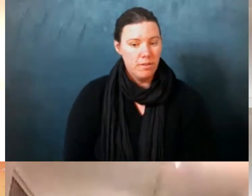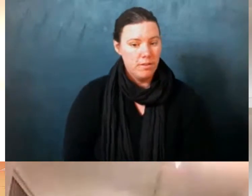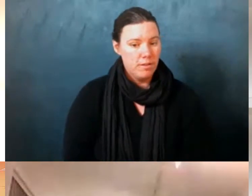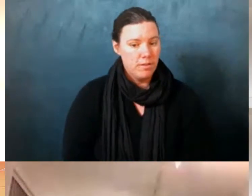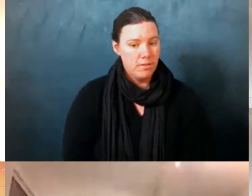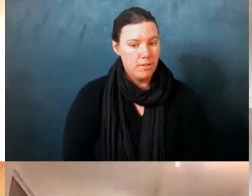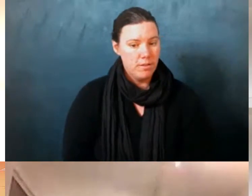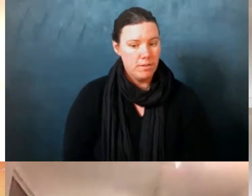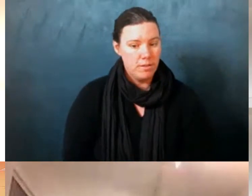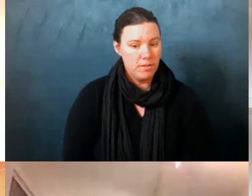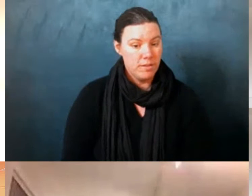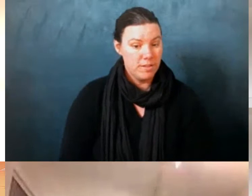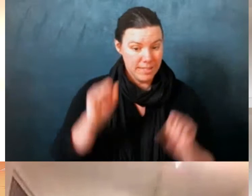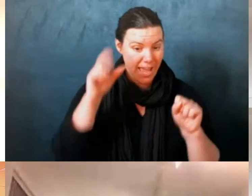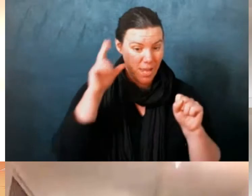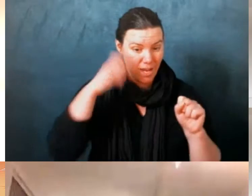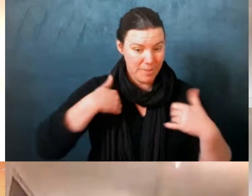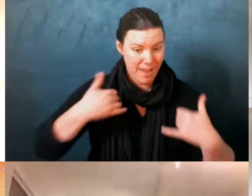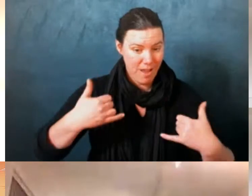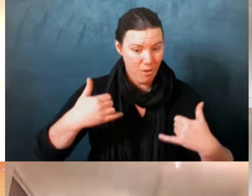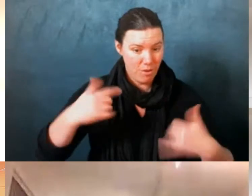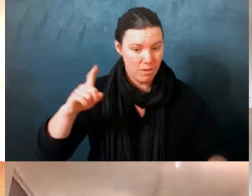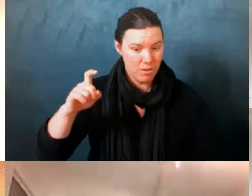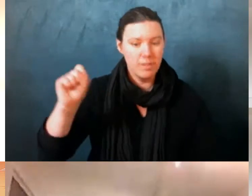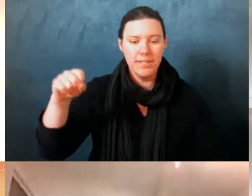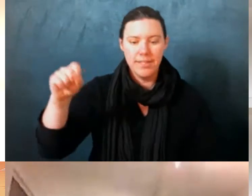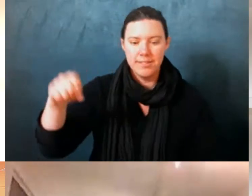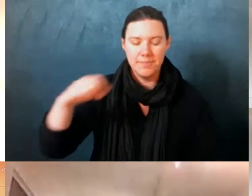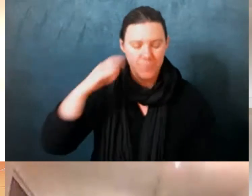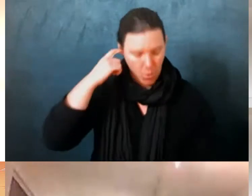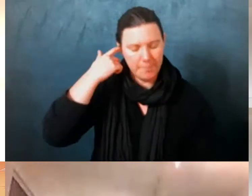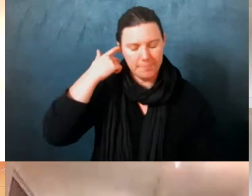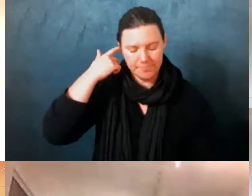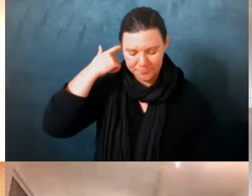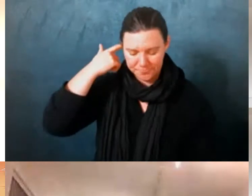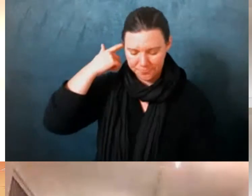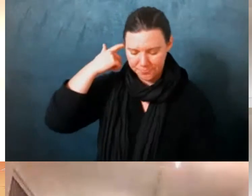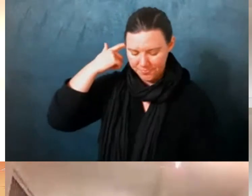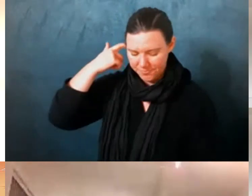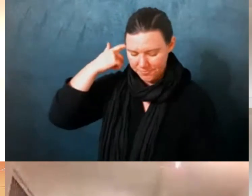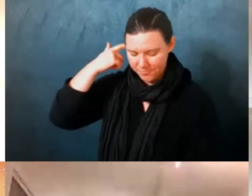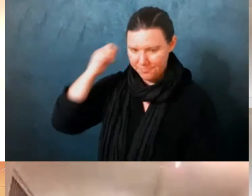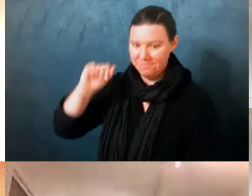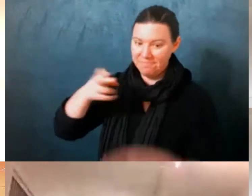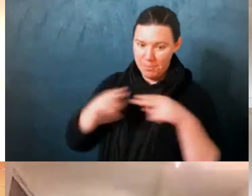Can you hear me now? [Ashley] Yes. Yes. Okay. I'll make this brief.